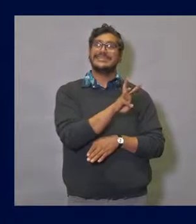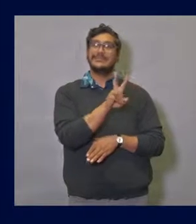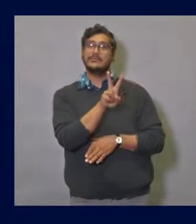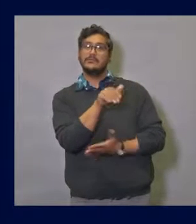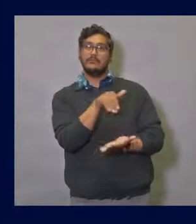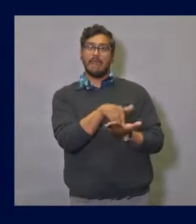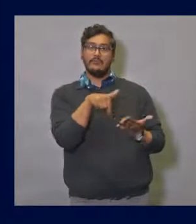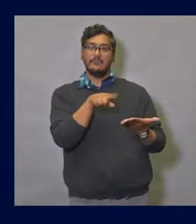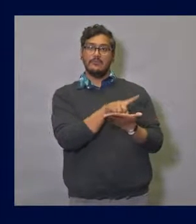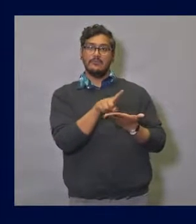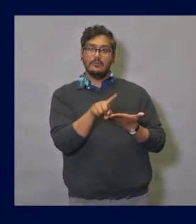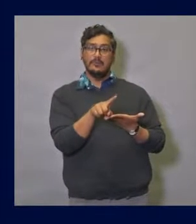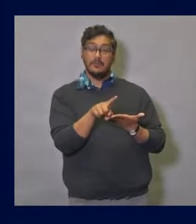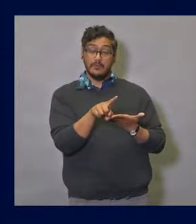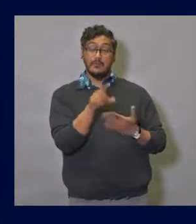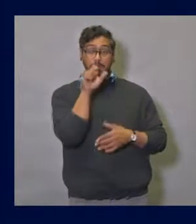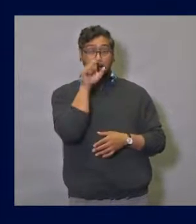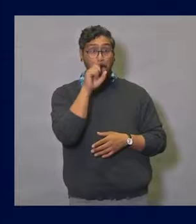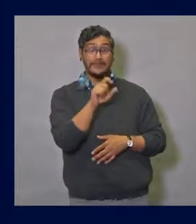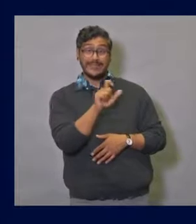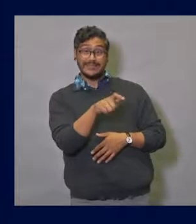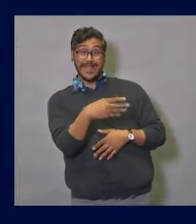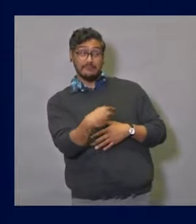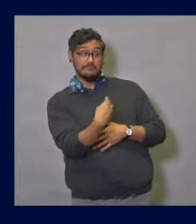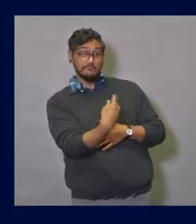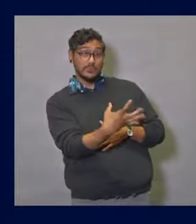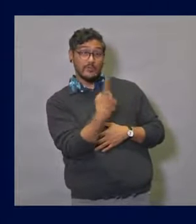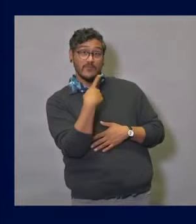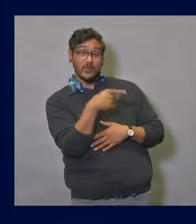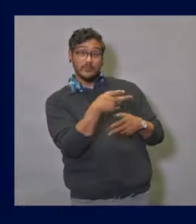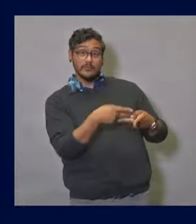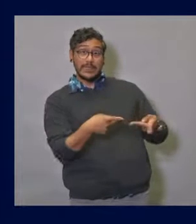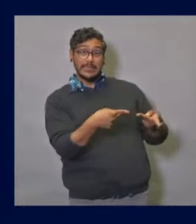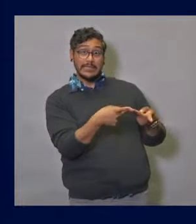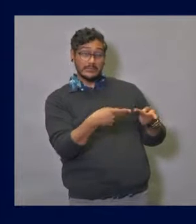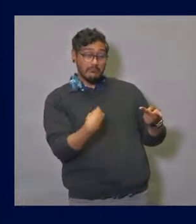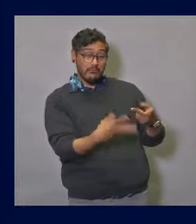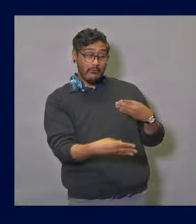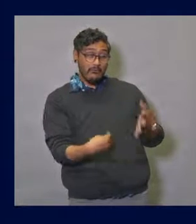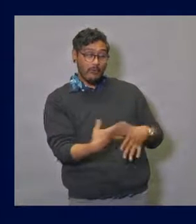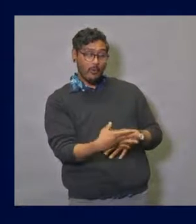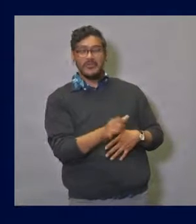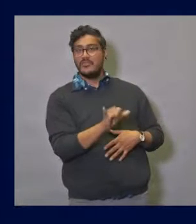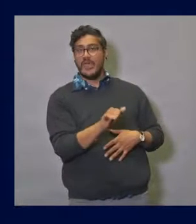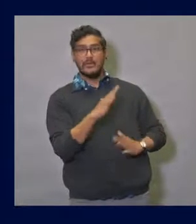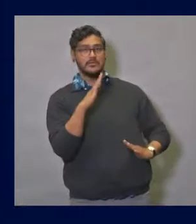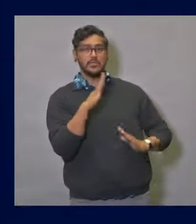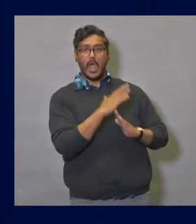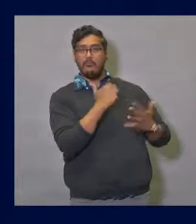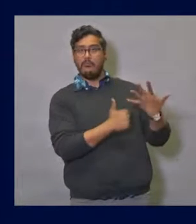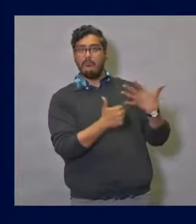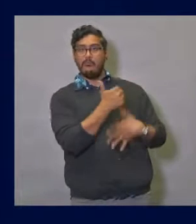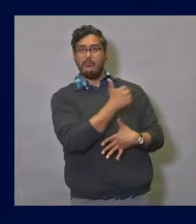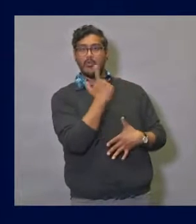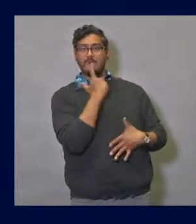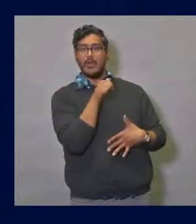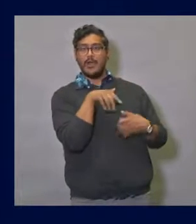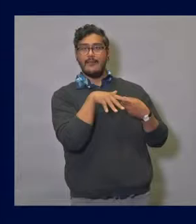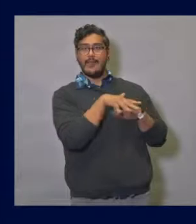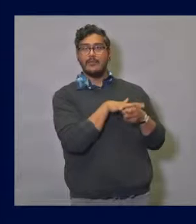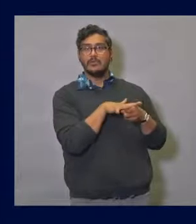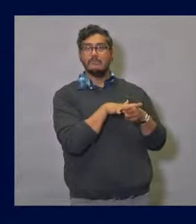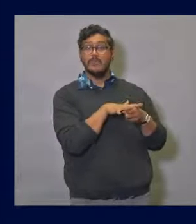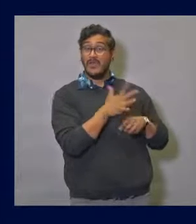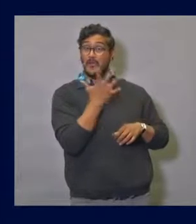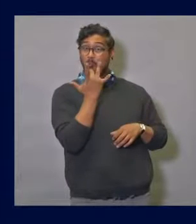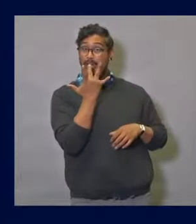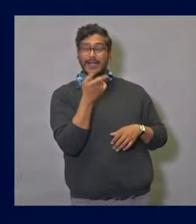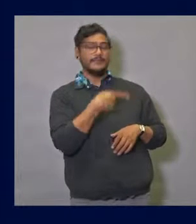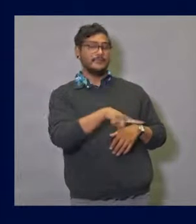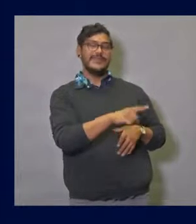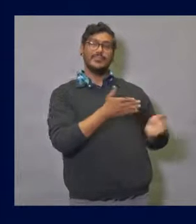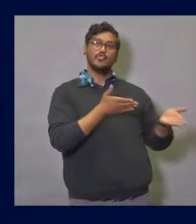FEDERAL ESTÁ HEREDANDO LA